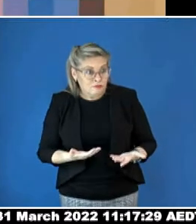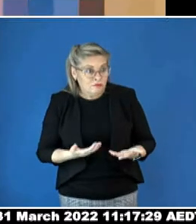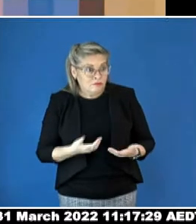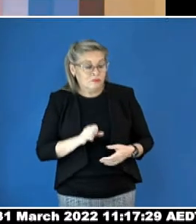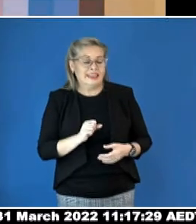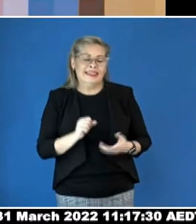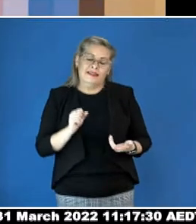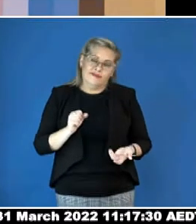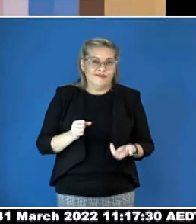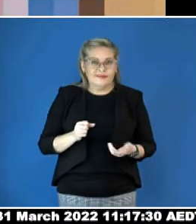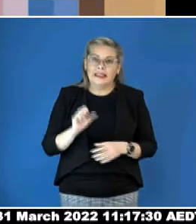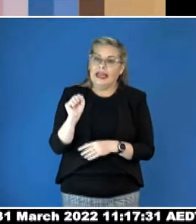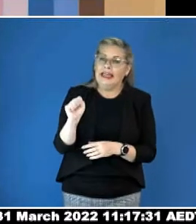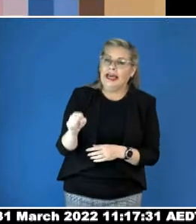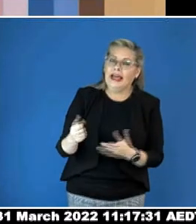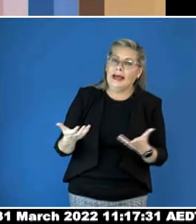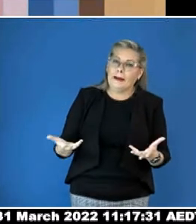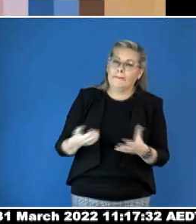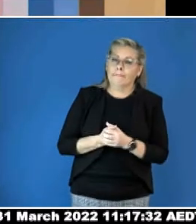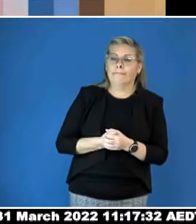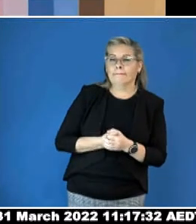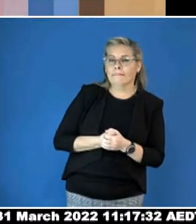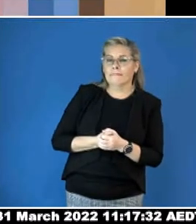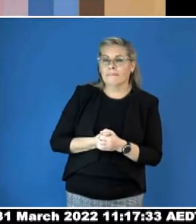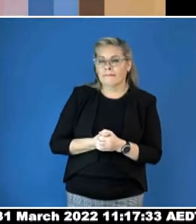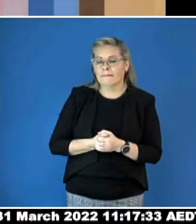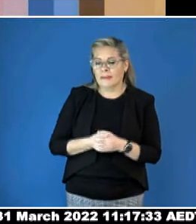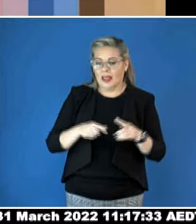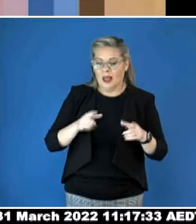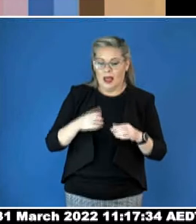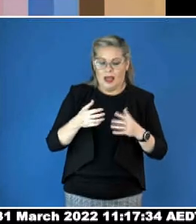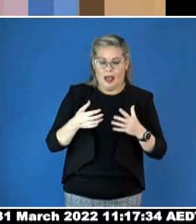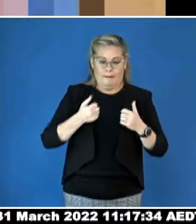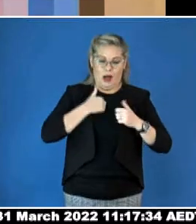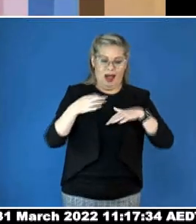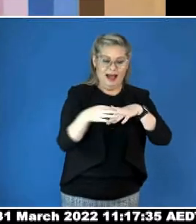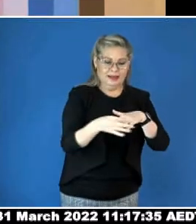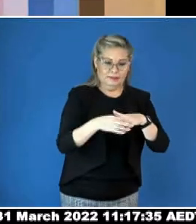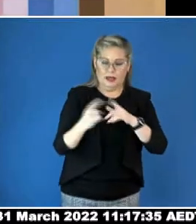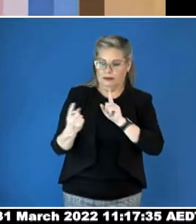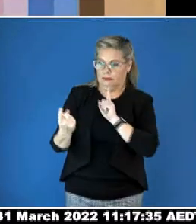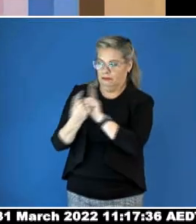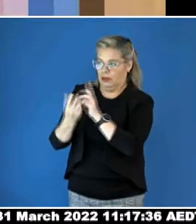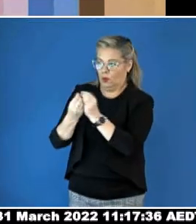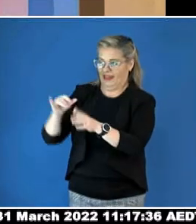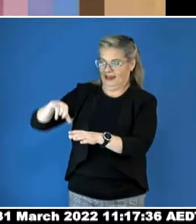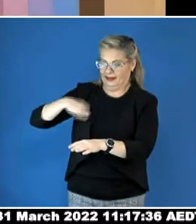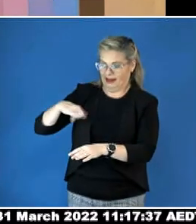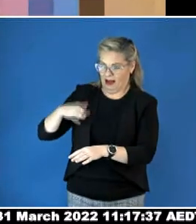I think the immediate - the staff that my husband saw at the time, well, they had to